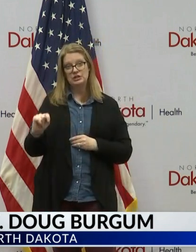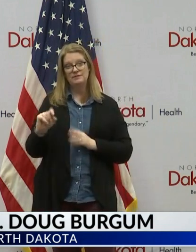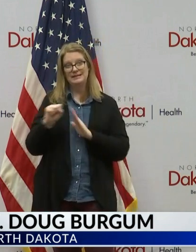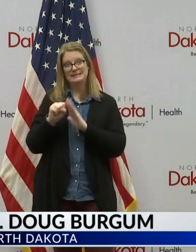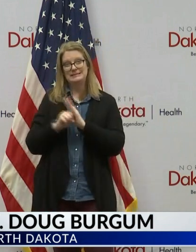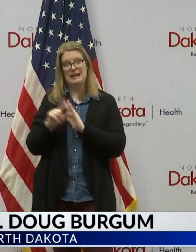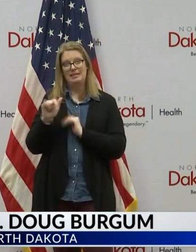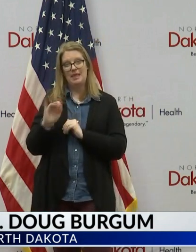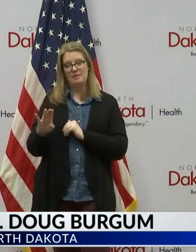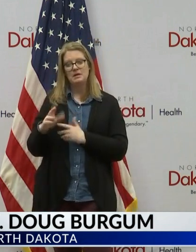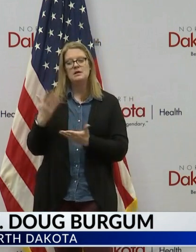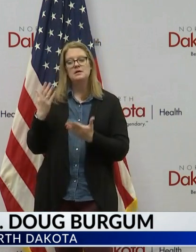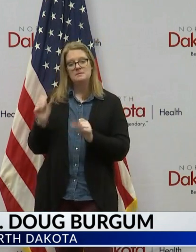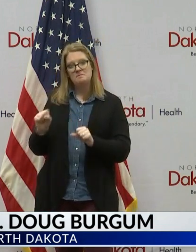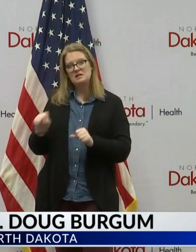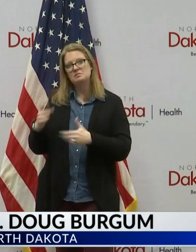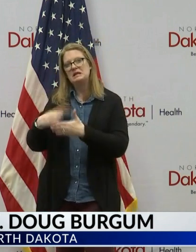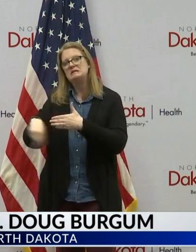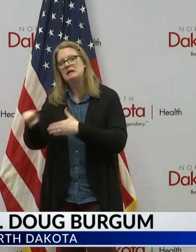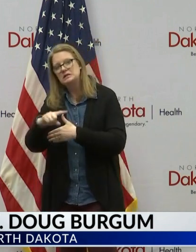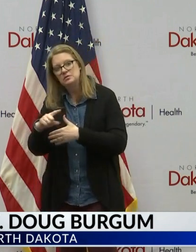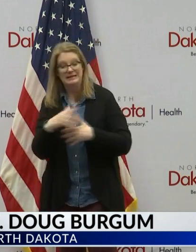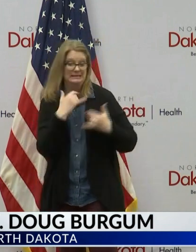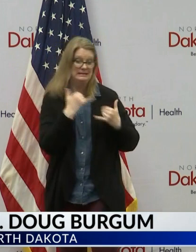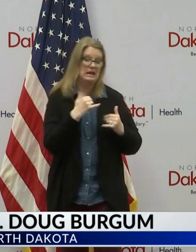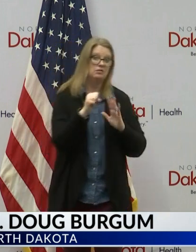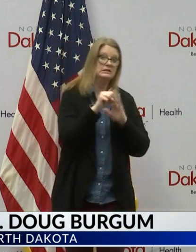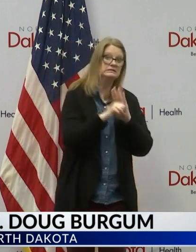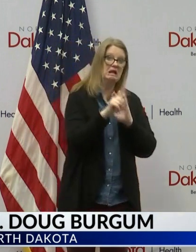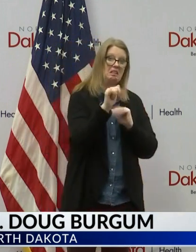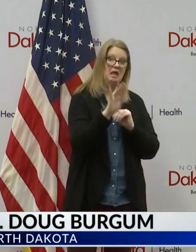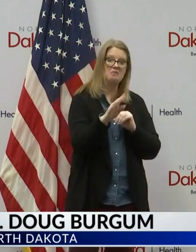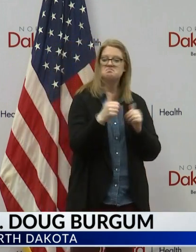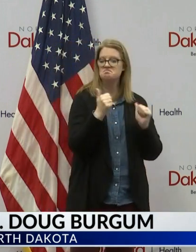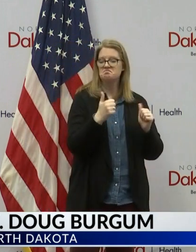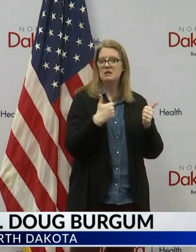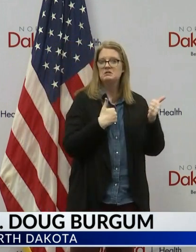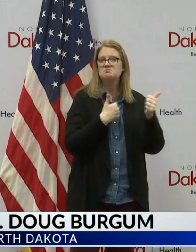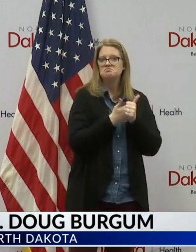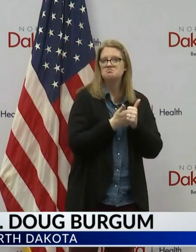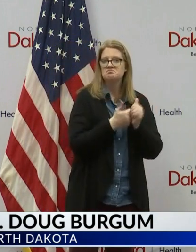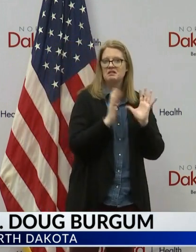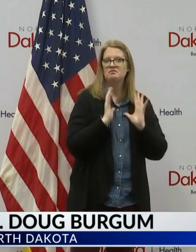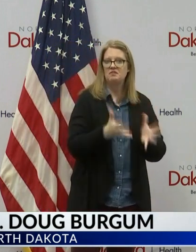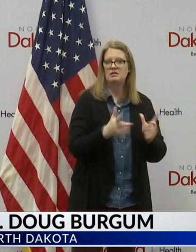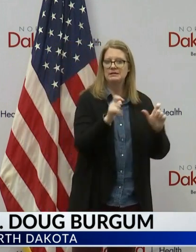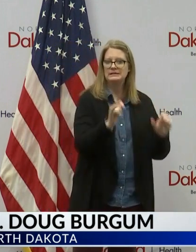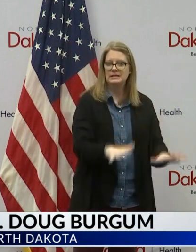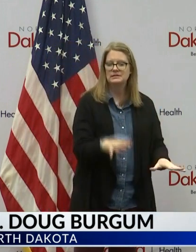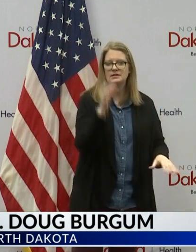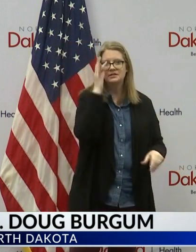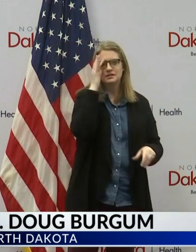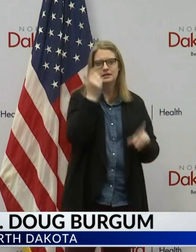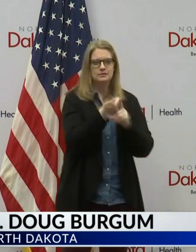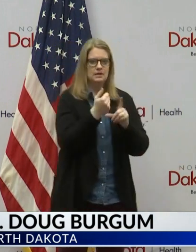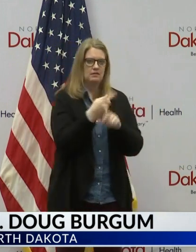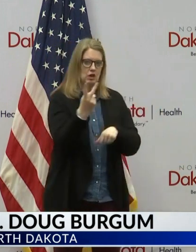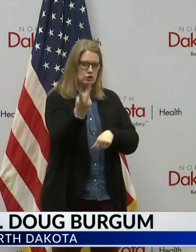WE ARE ALSO PLANNING FOR CAPABILITY TO ADD A THIRD SHIFT TO THE STATE LAB AS EARLY AS NEXT WEEK, NECESSARY CURRENTLY